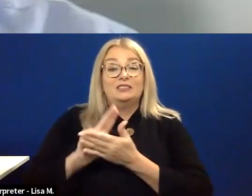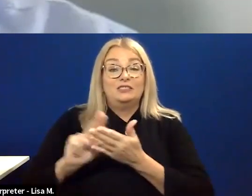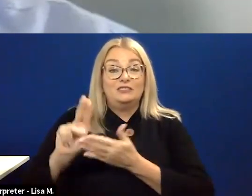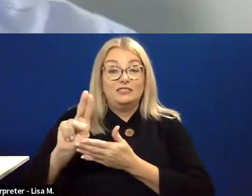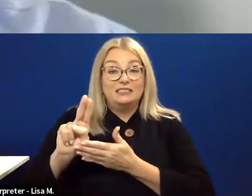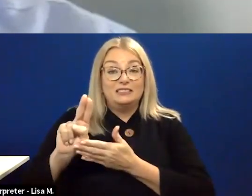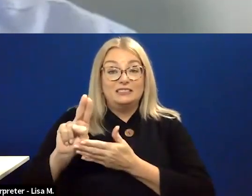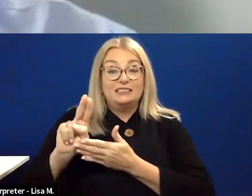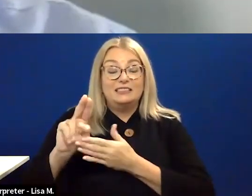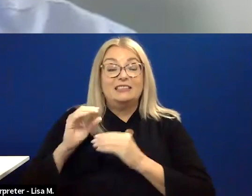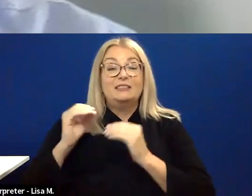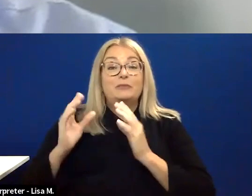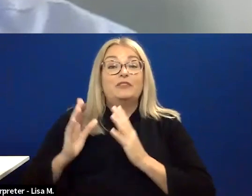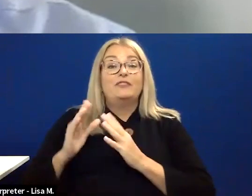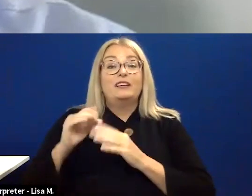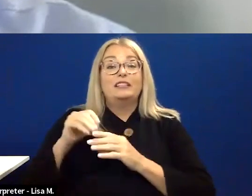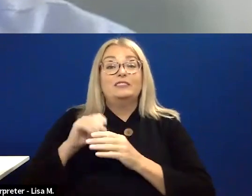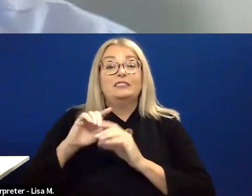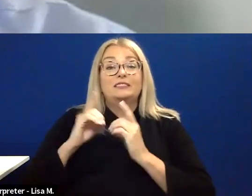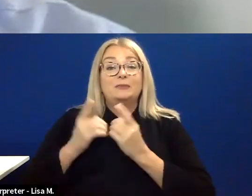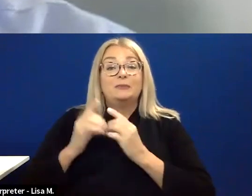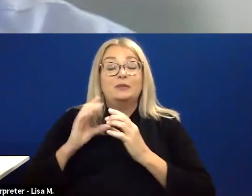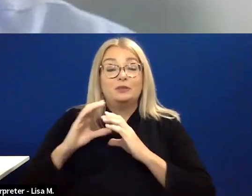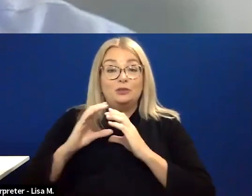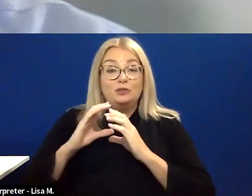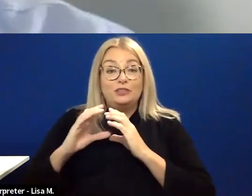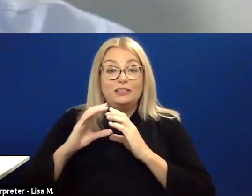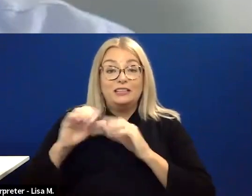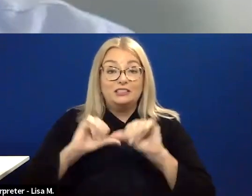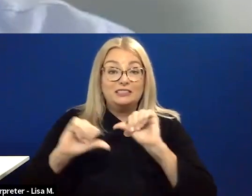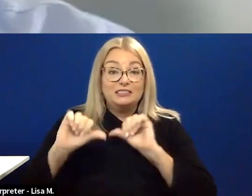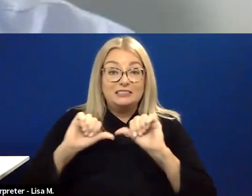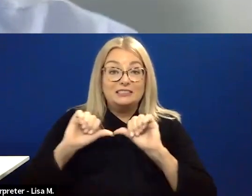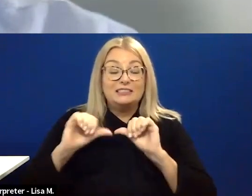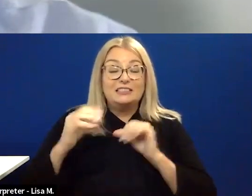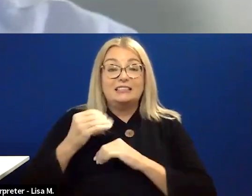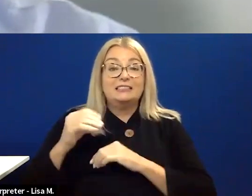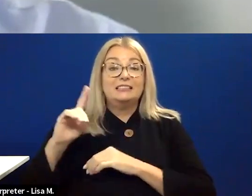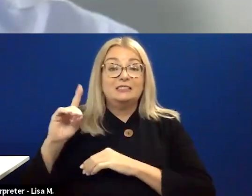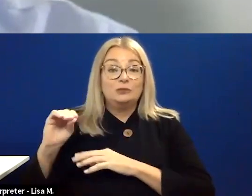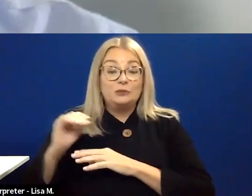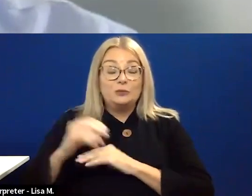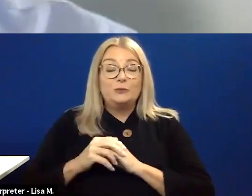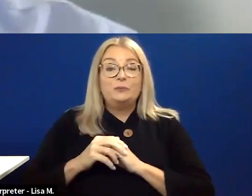professor in the Department of Communication Science and Disorders I'm also affiliated with